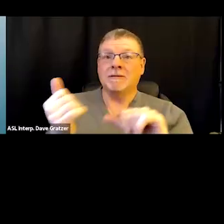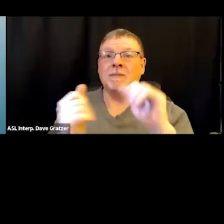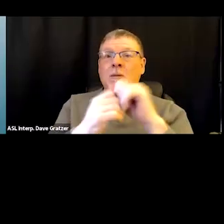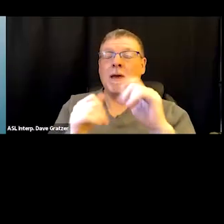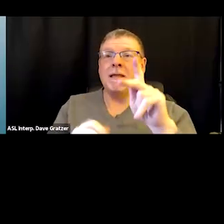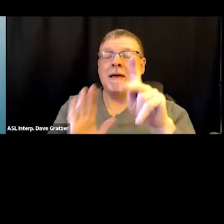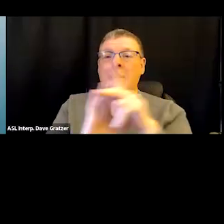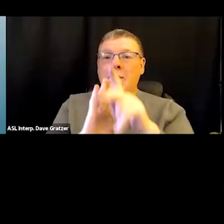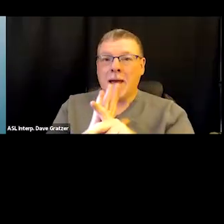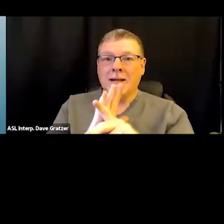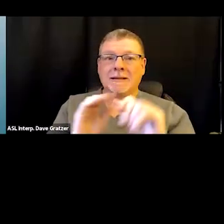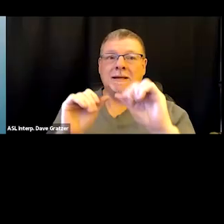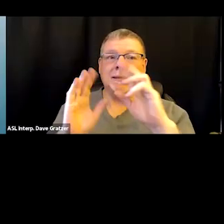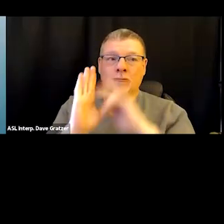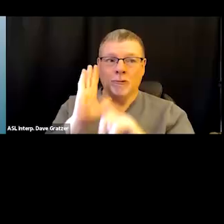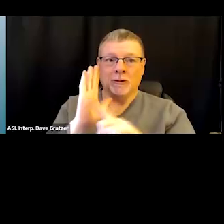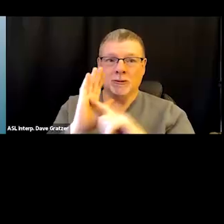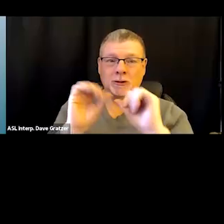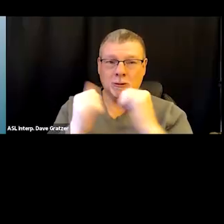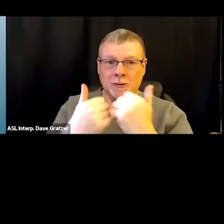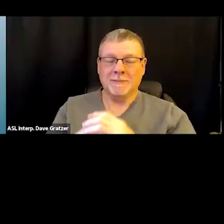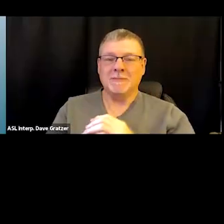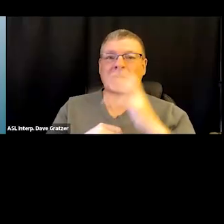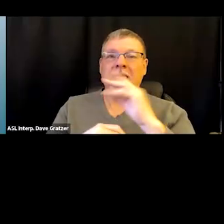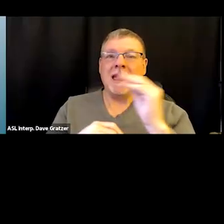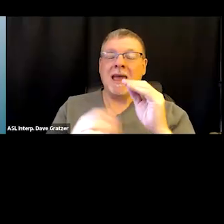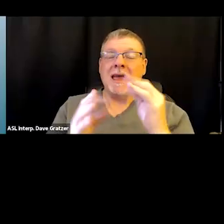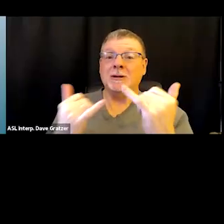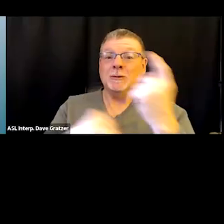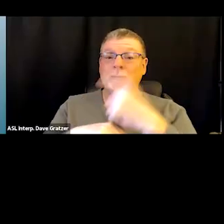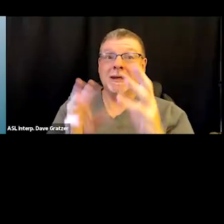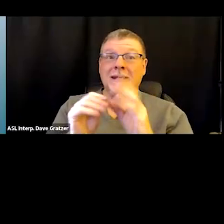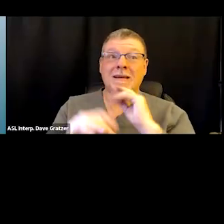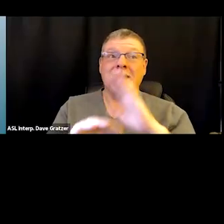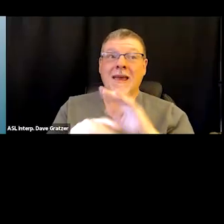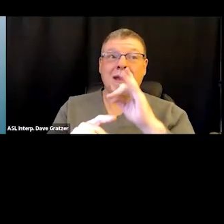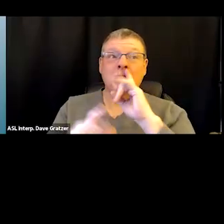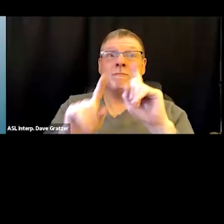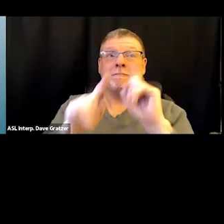Associates, and, um, uh, we, today's webinar is on responding to serious